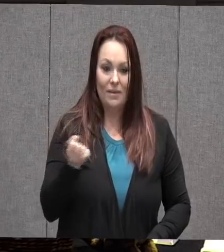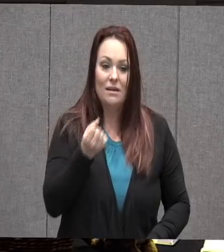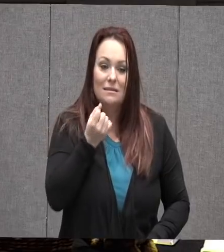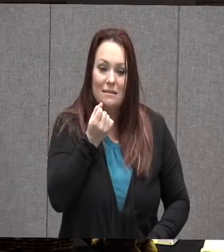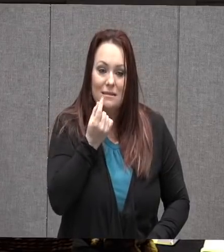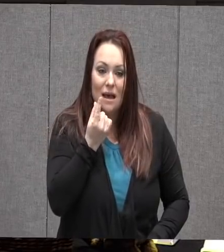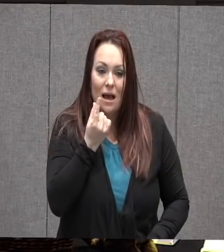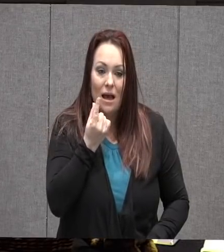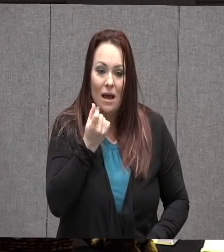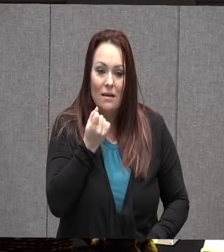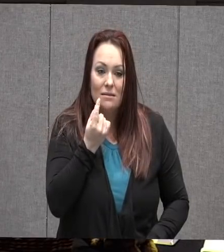Tuh, t.